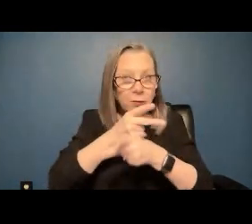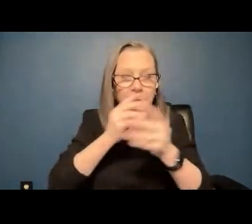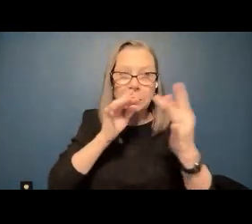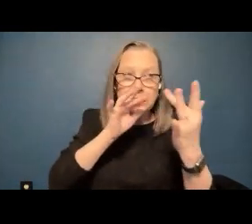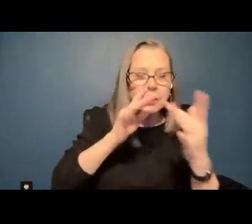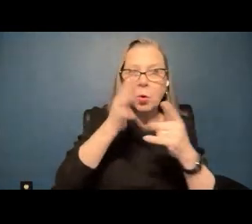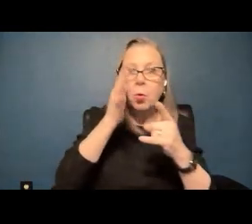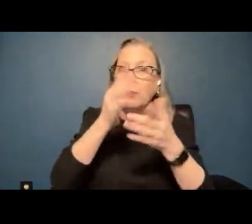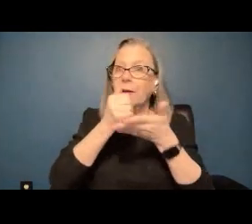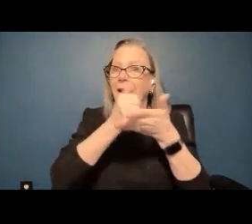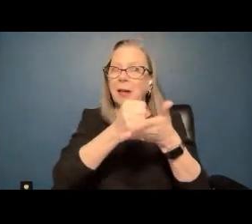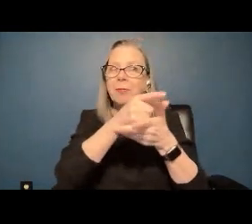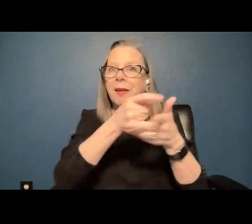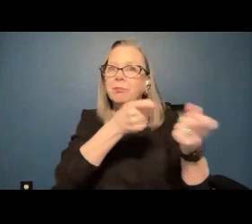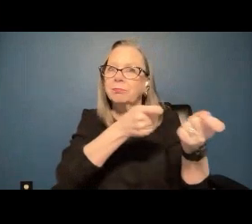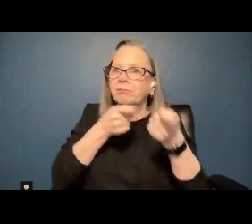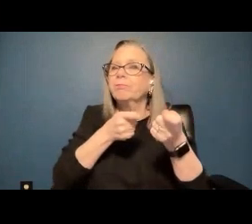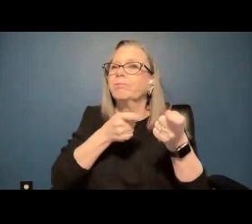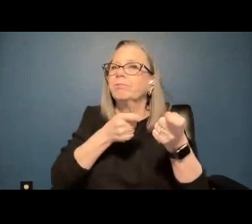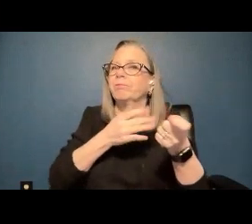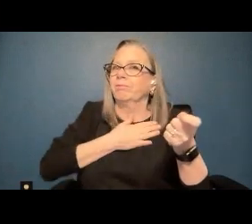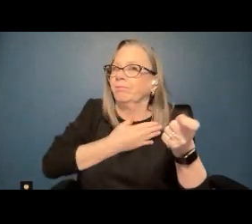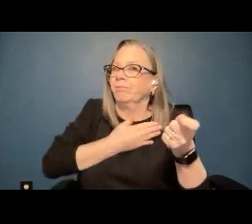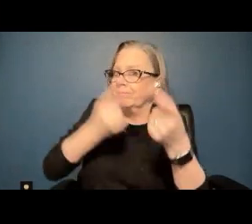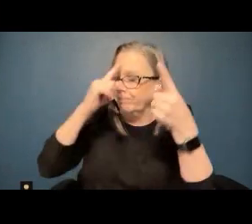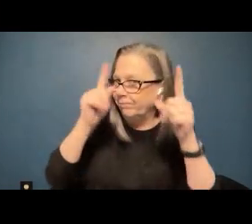from them, converting them from experts or from sort